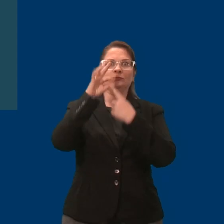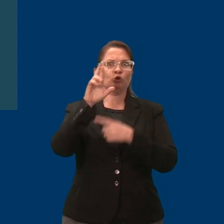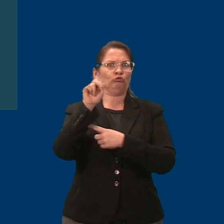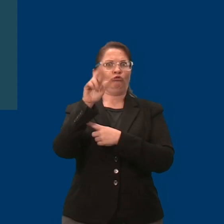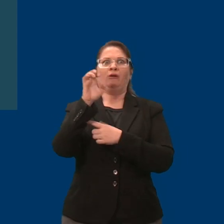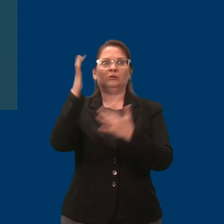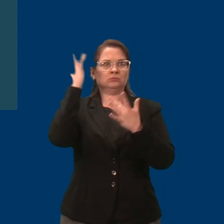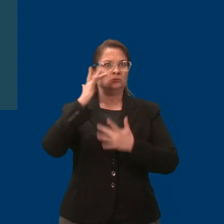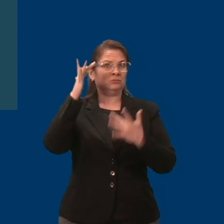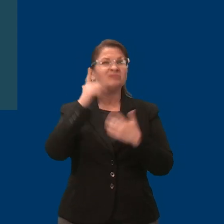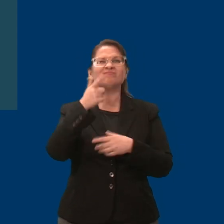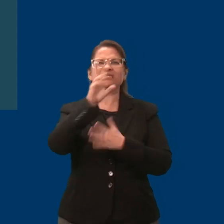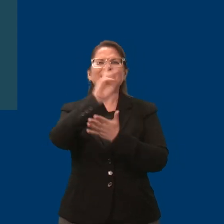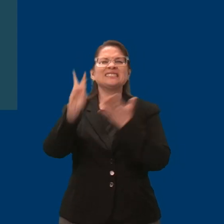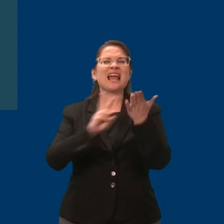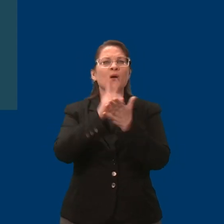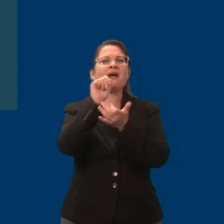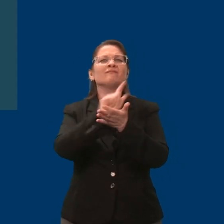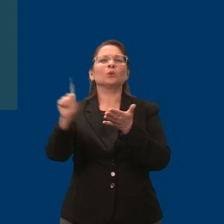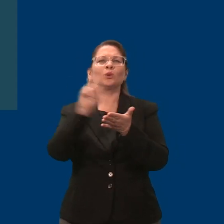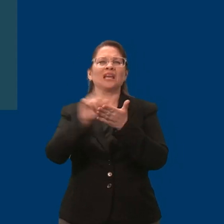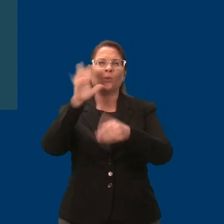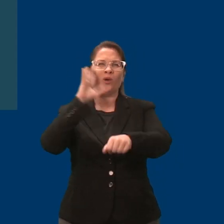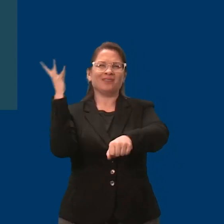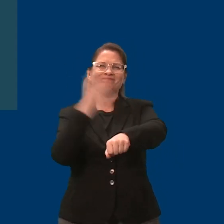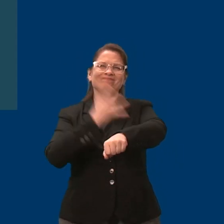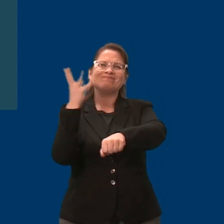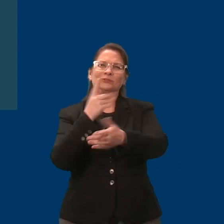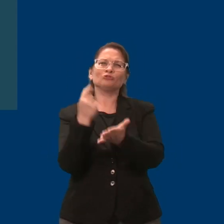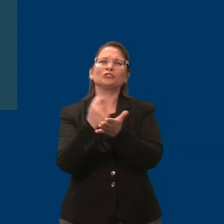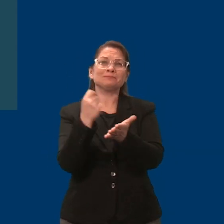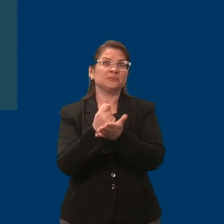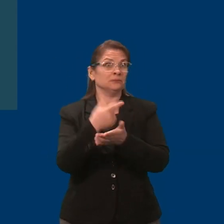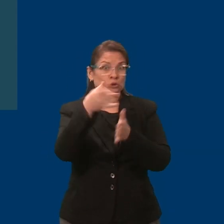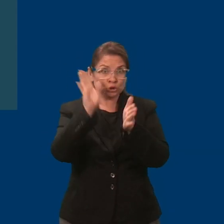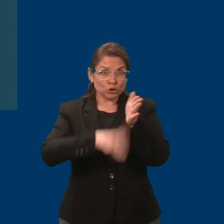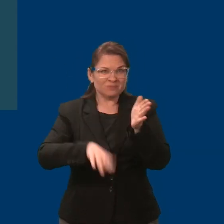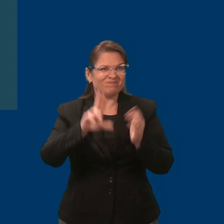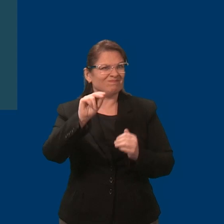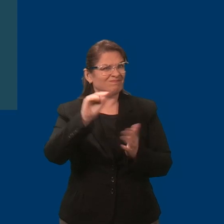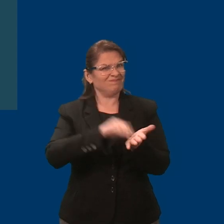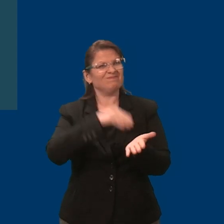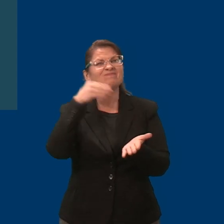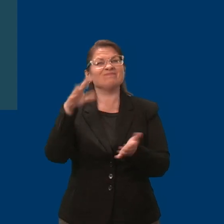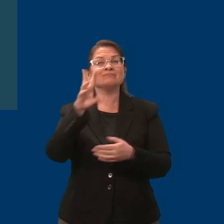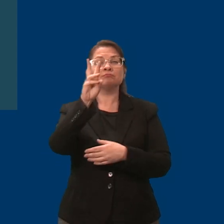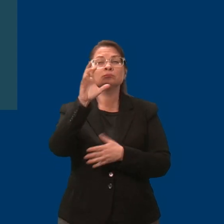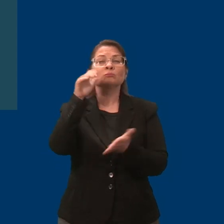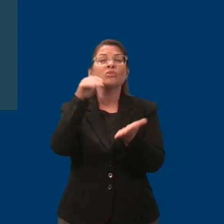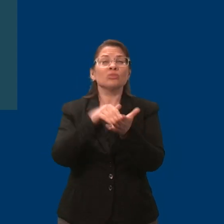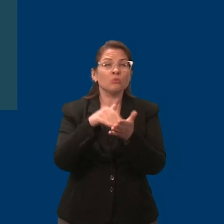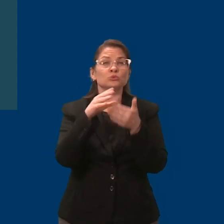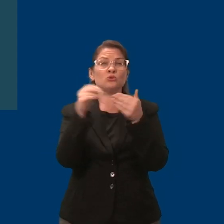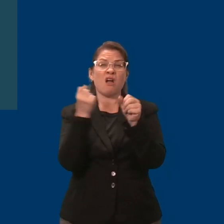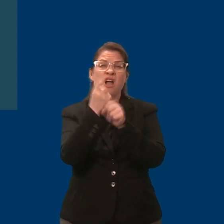This is not a cheap treatment, and the medicine Leo needs is about $600,000 a year. The hospital advised us we needed to call our insurance